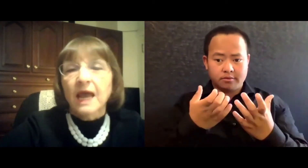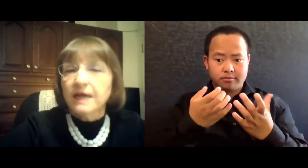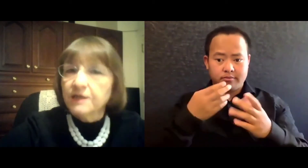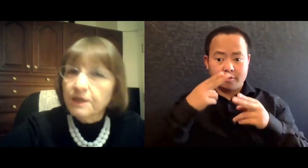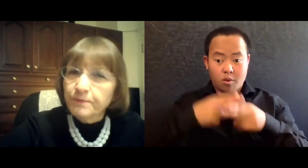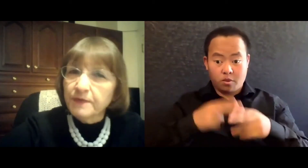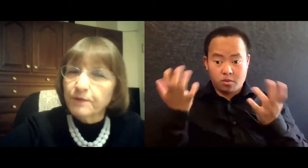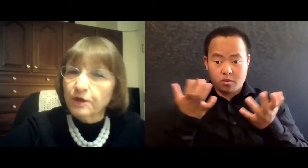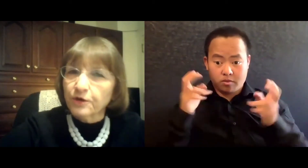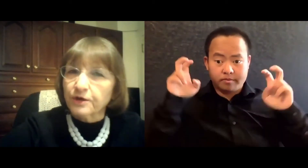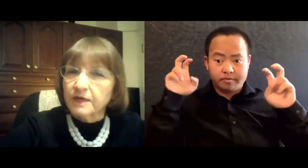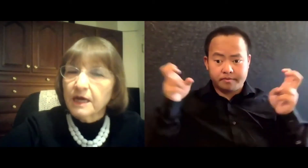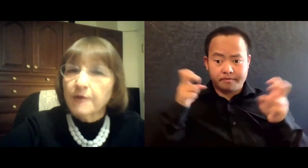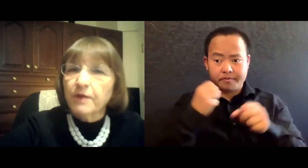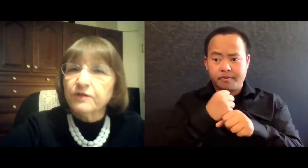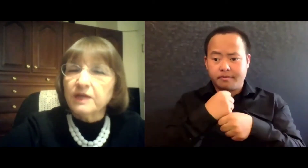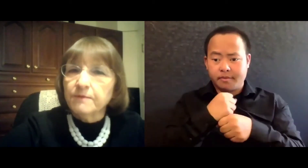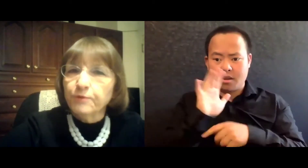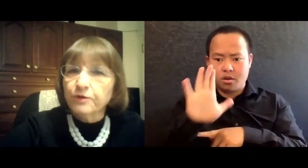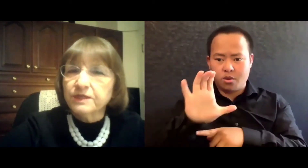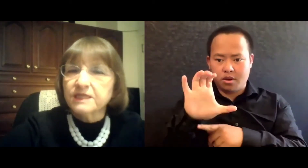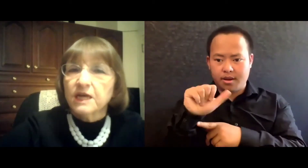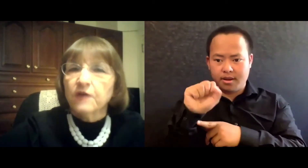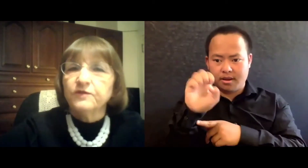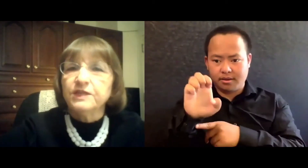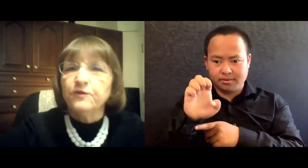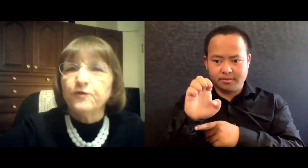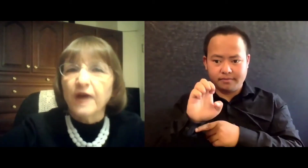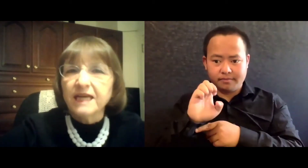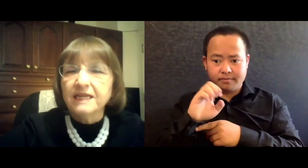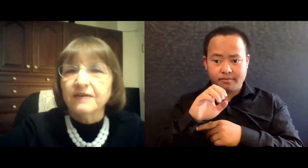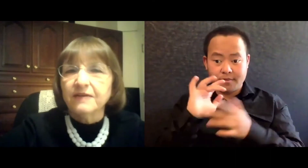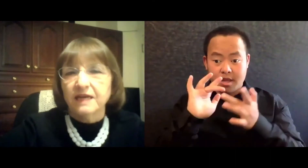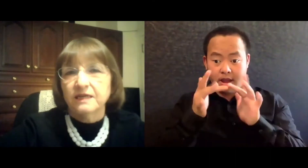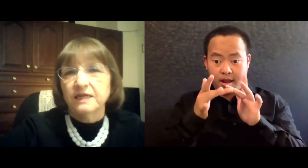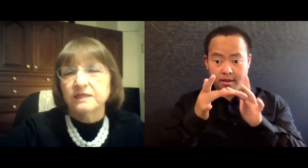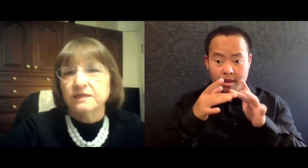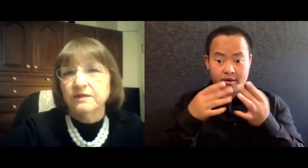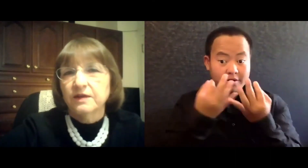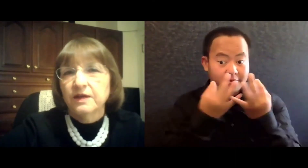And here people learn about the importance of defining their case,